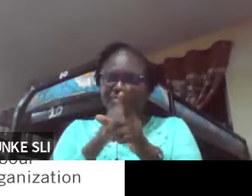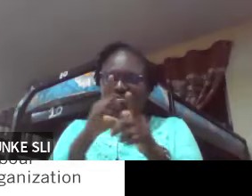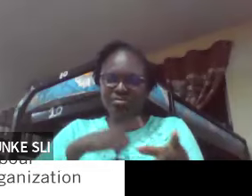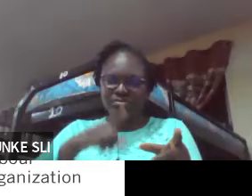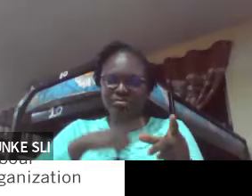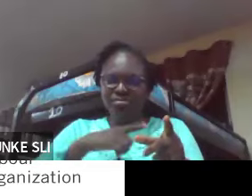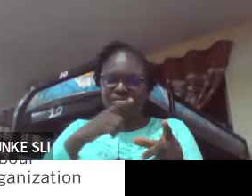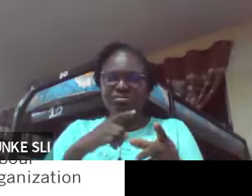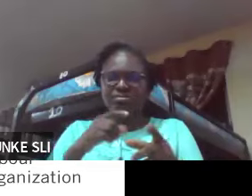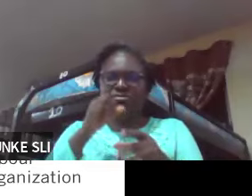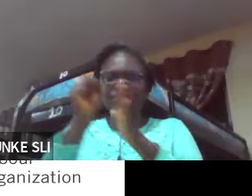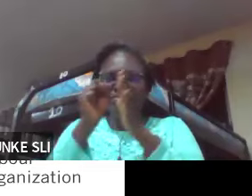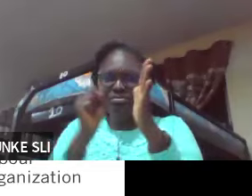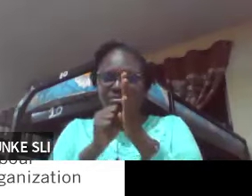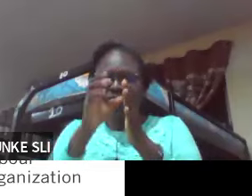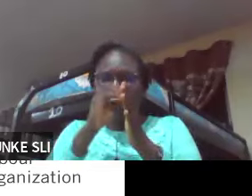Dotun Akinseinde: with rice in the past 4 to 5 years.